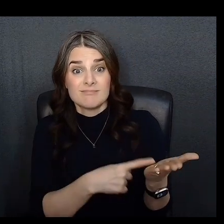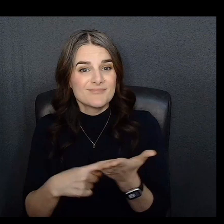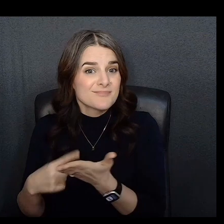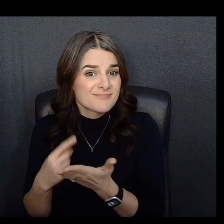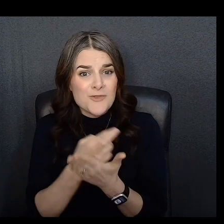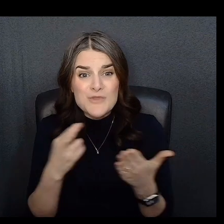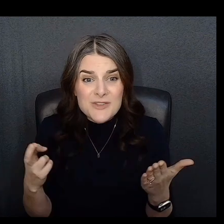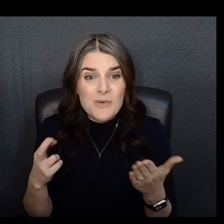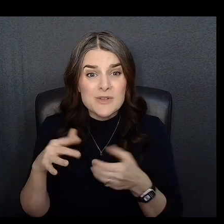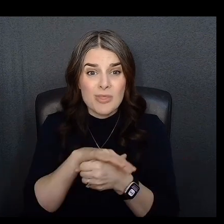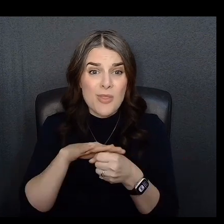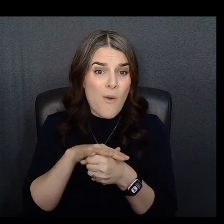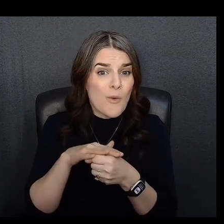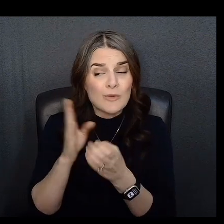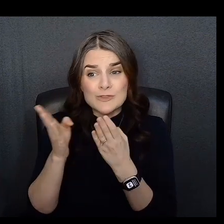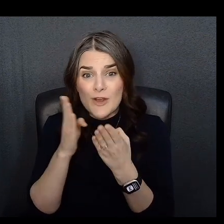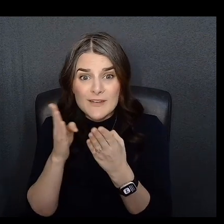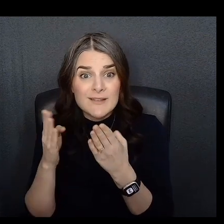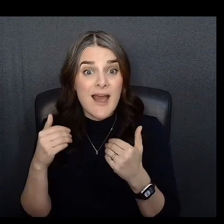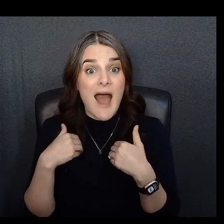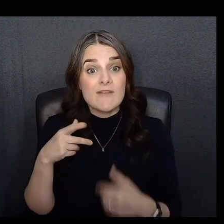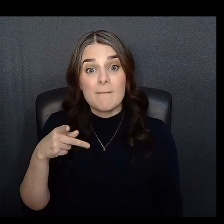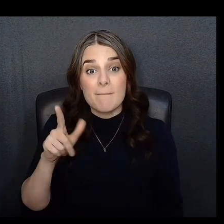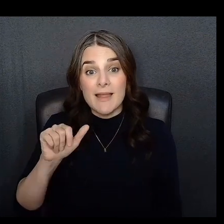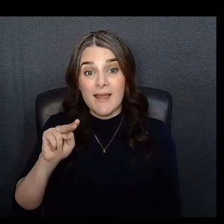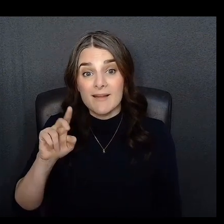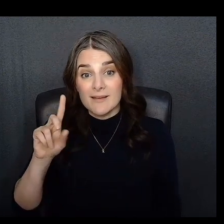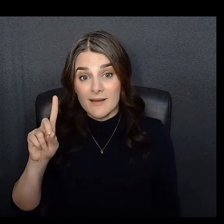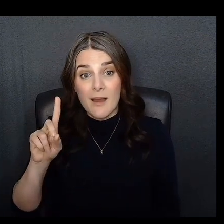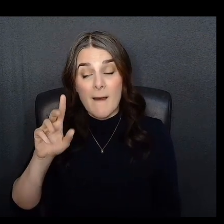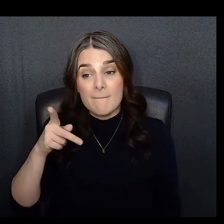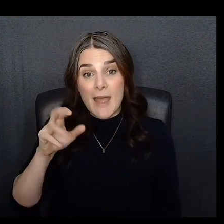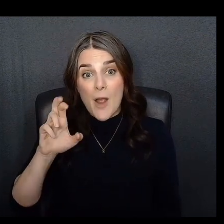Having Planned Parenthood or a domestic hotline access in here.